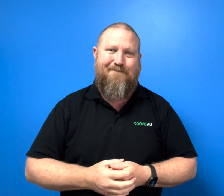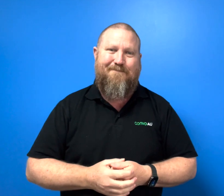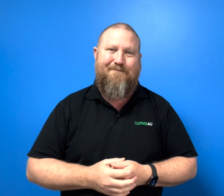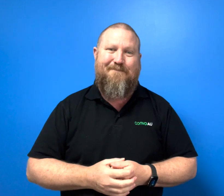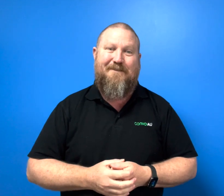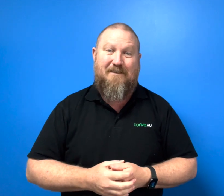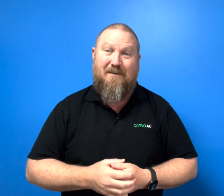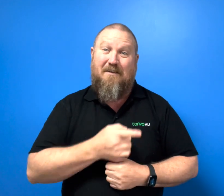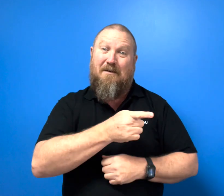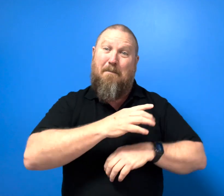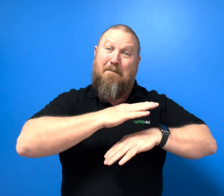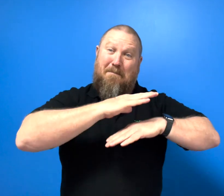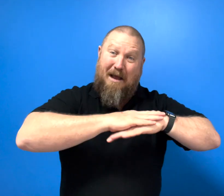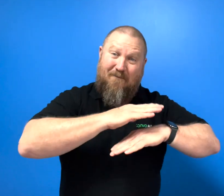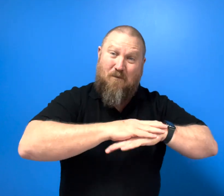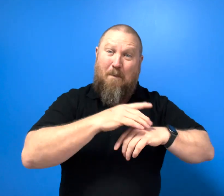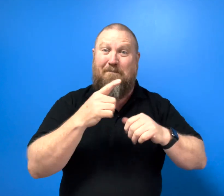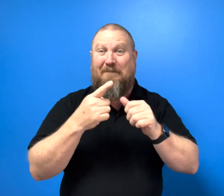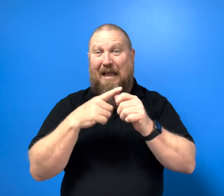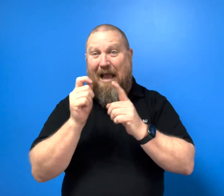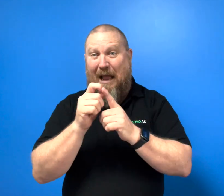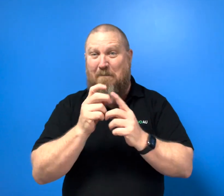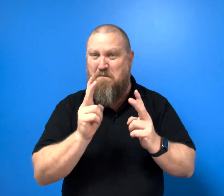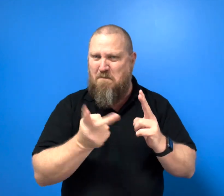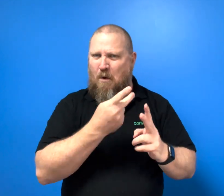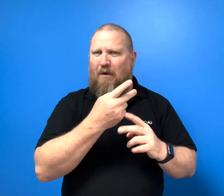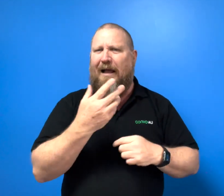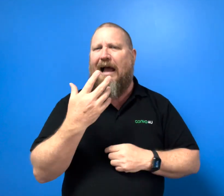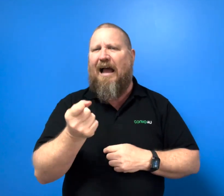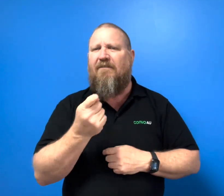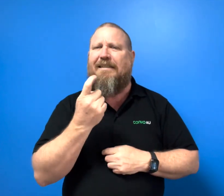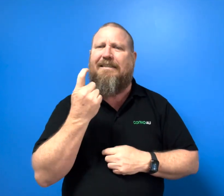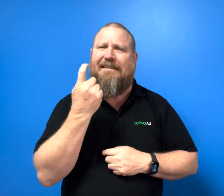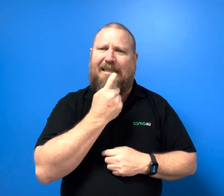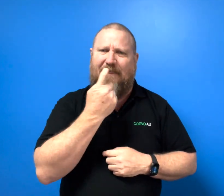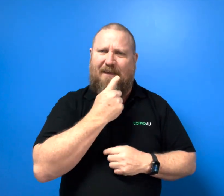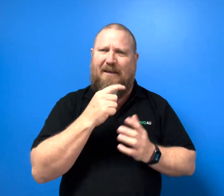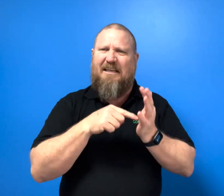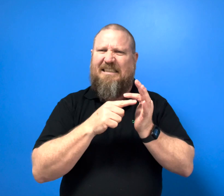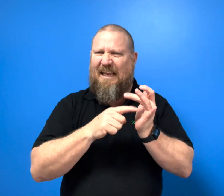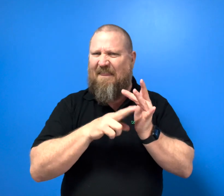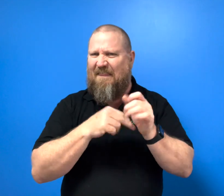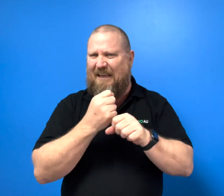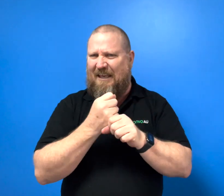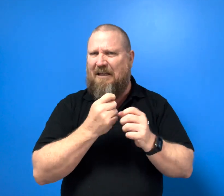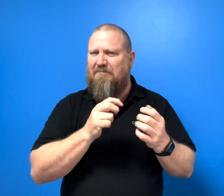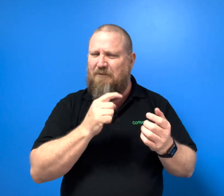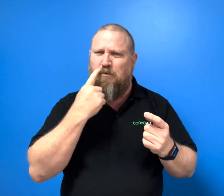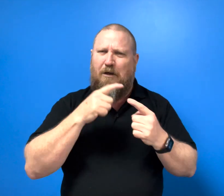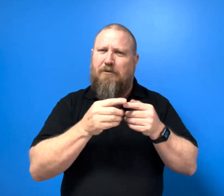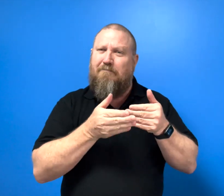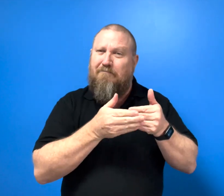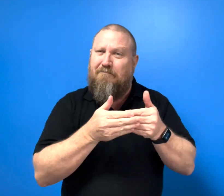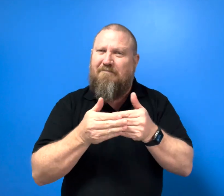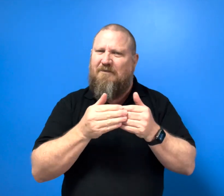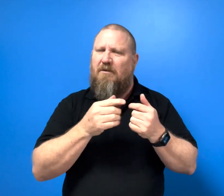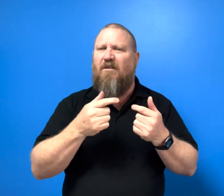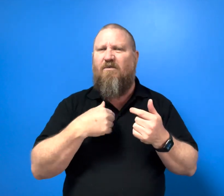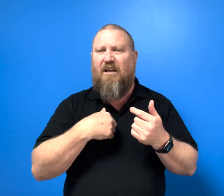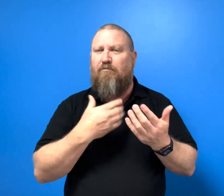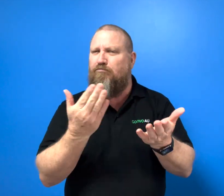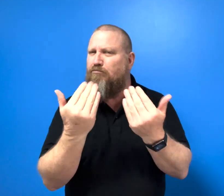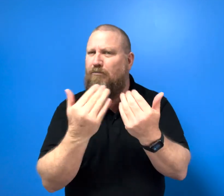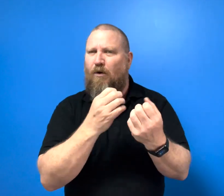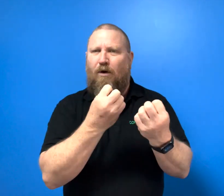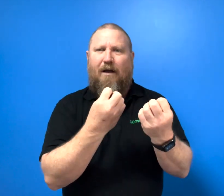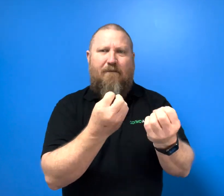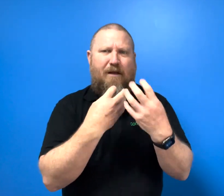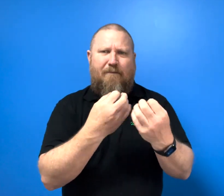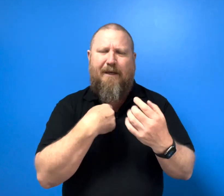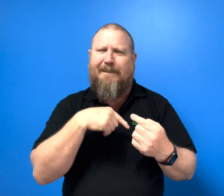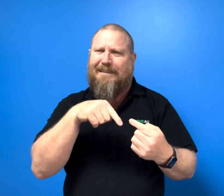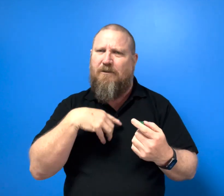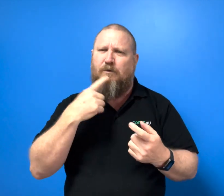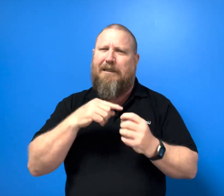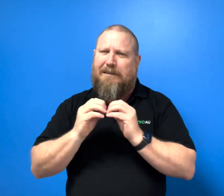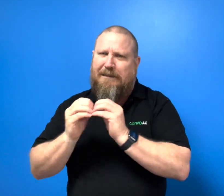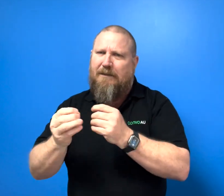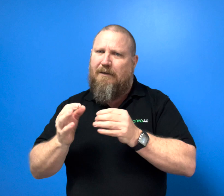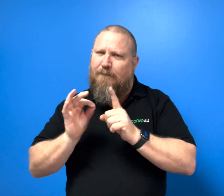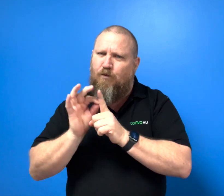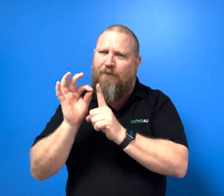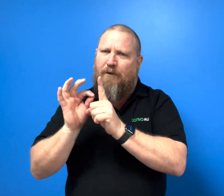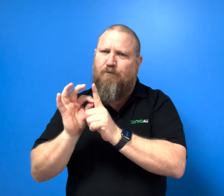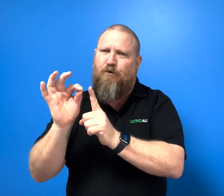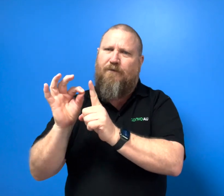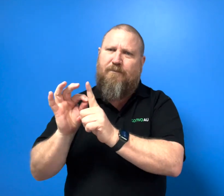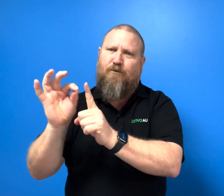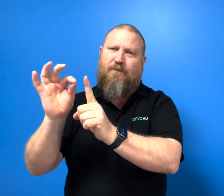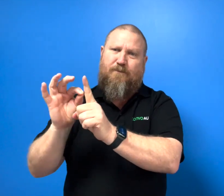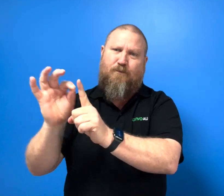working through technical glitches on app and platform so that your experience remains a positive one.